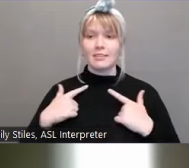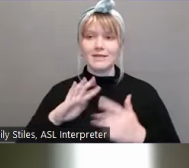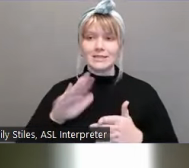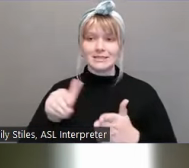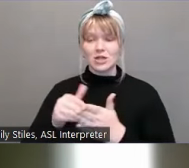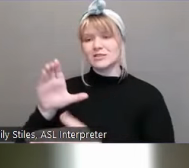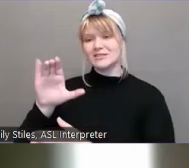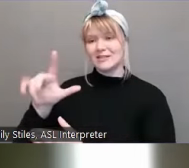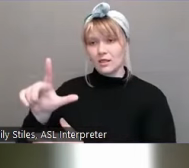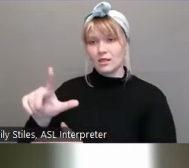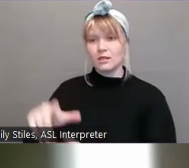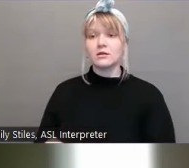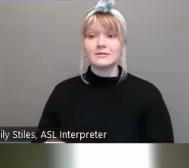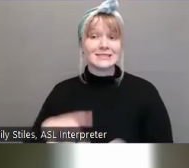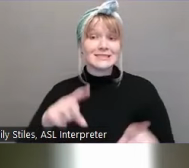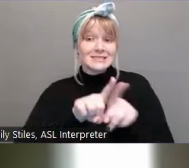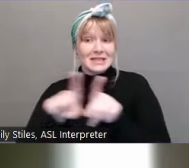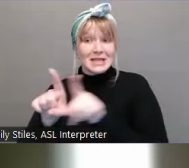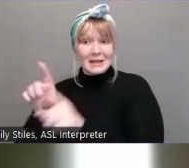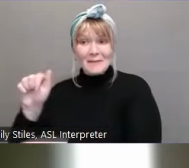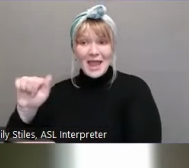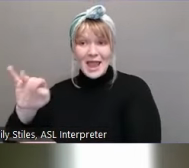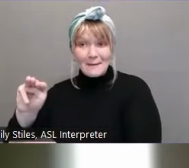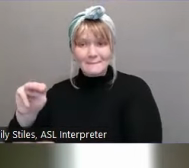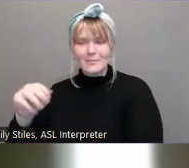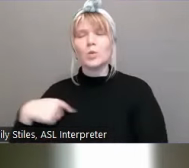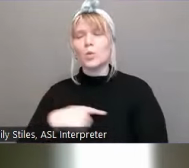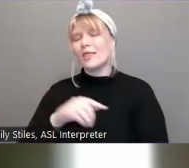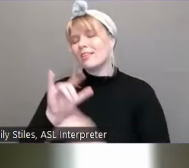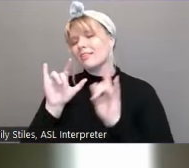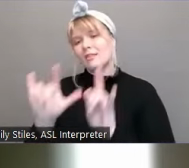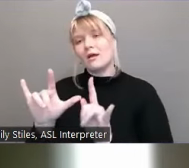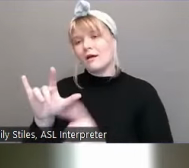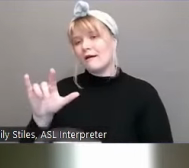We love our Independent Living Centers; they are really one-stop shops for everything from